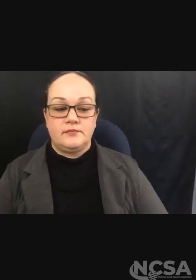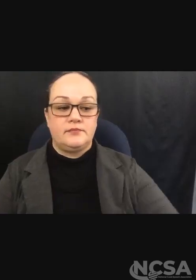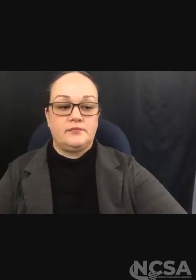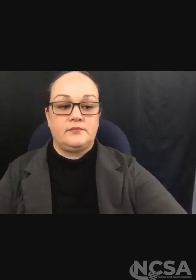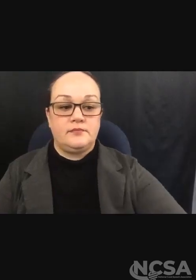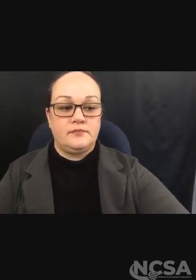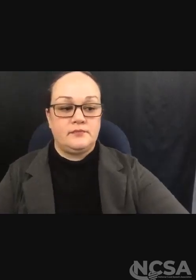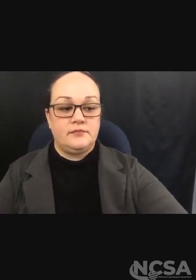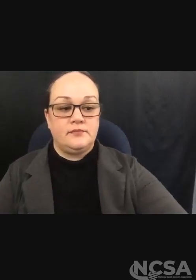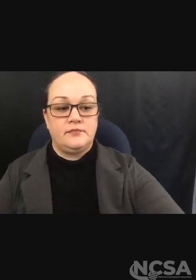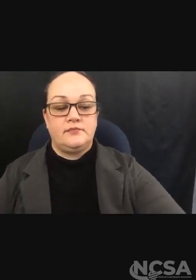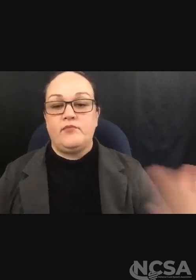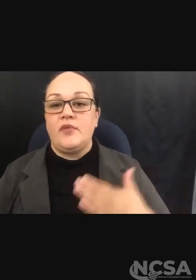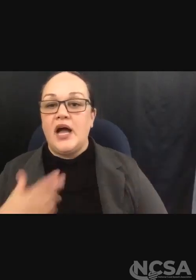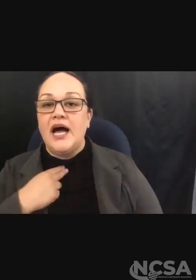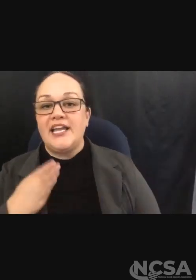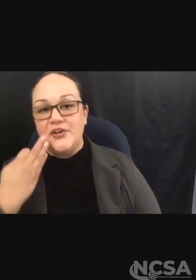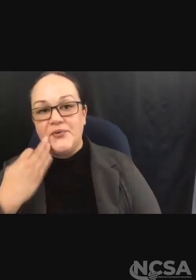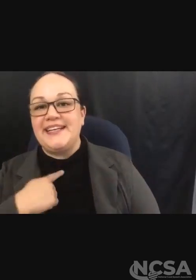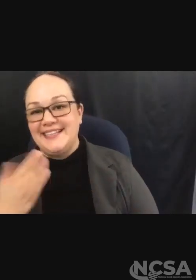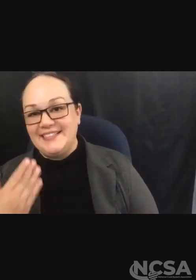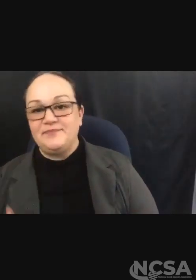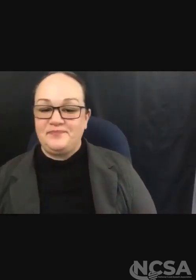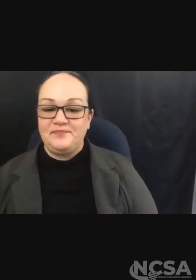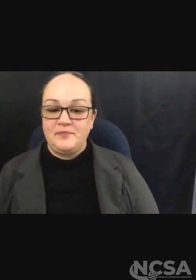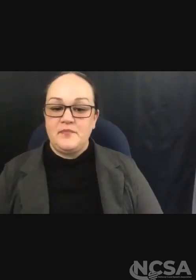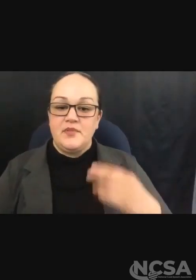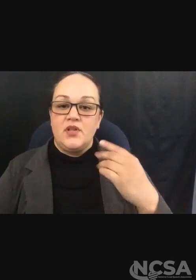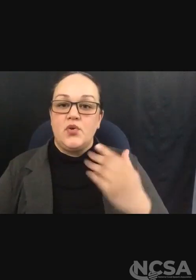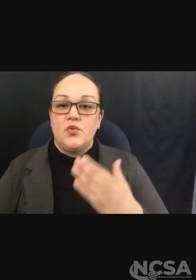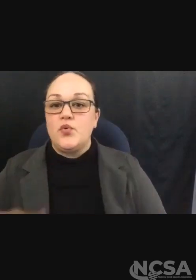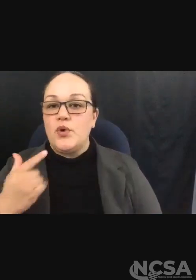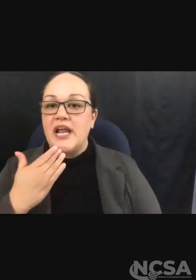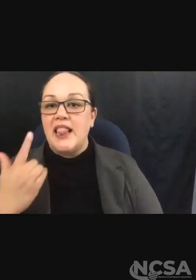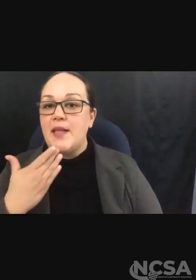Scott: I can read it if that'd be easier Donna: would you mind Sure, what elements are required for an appropriate